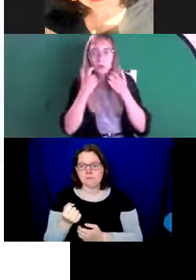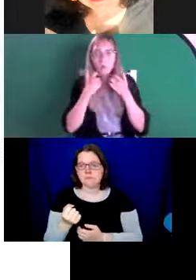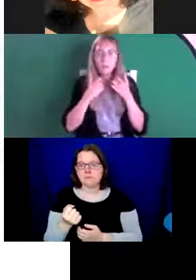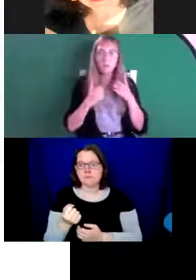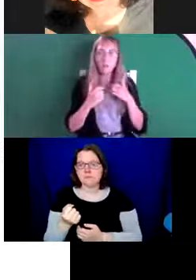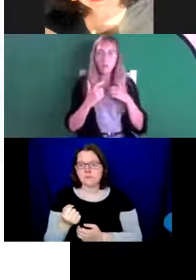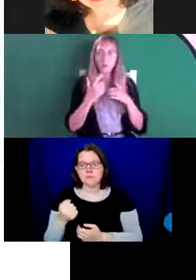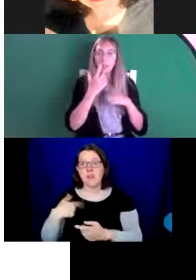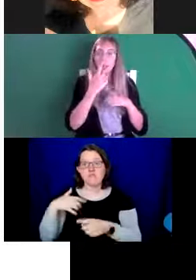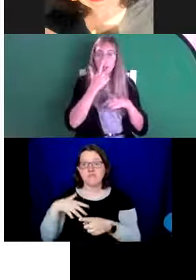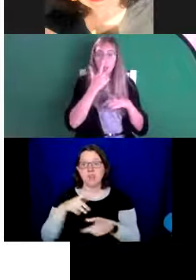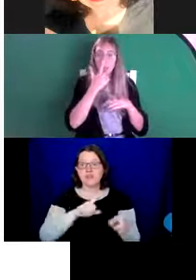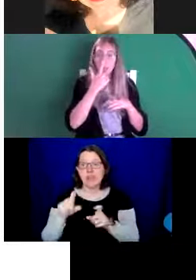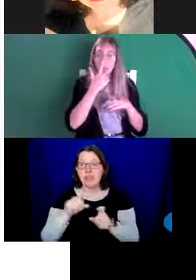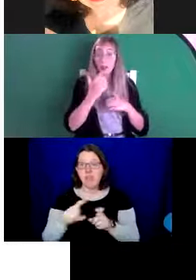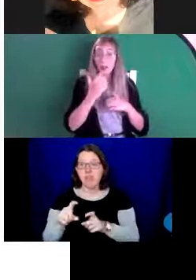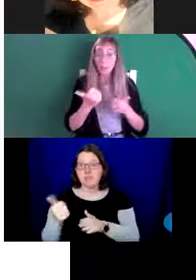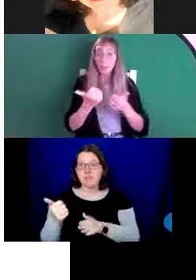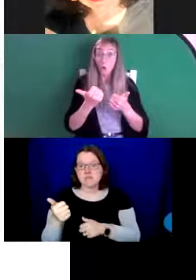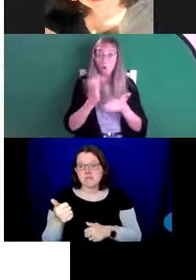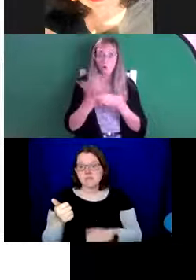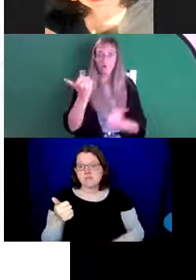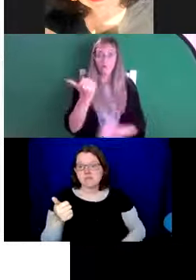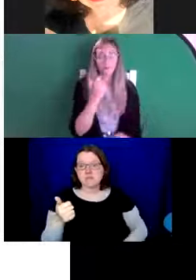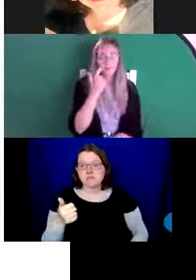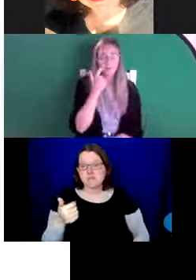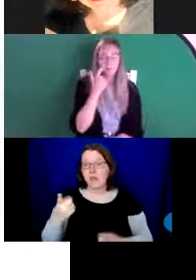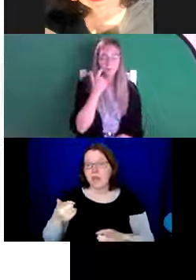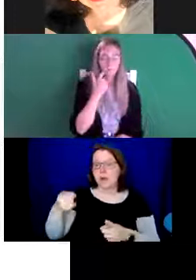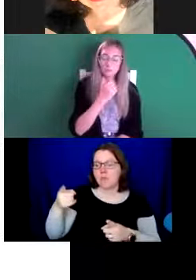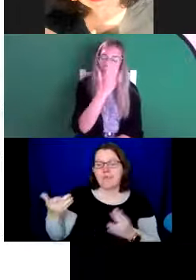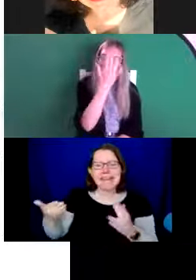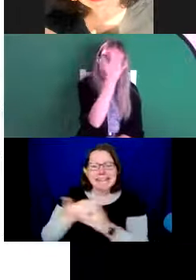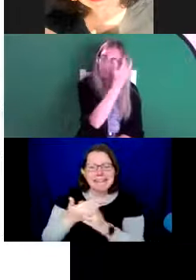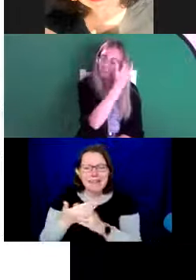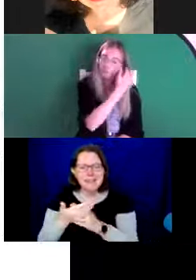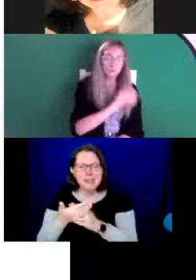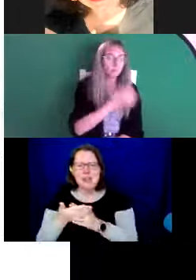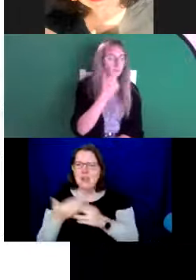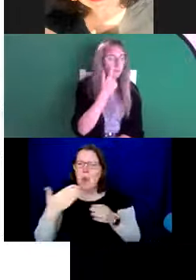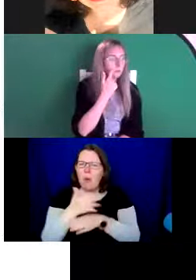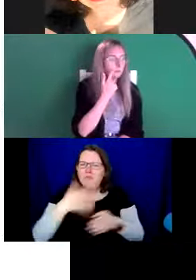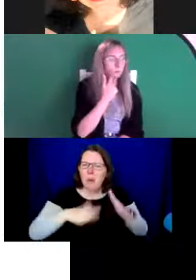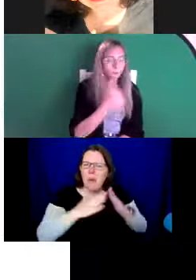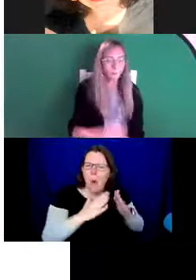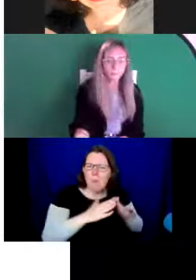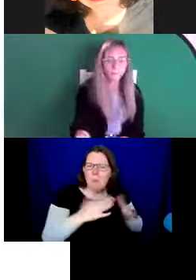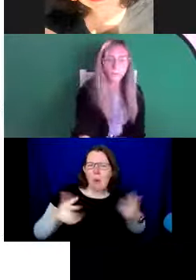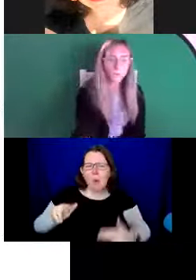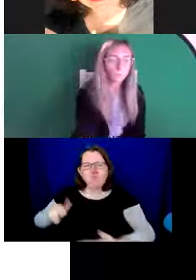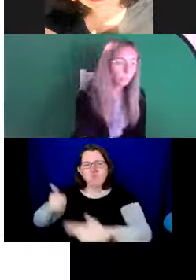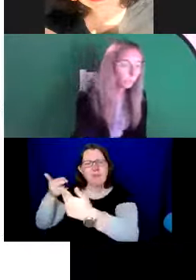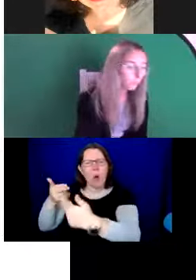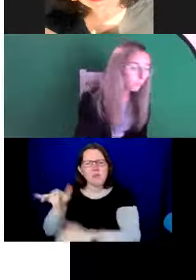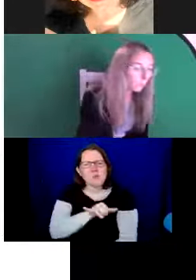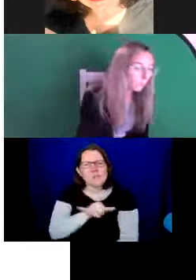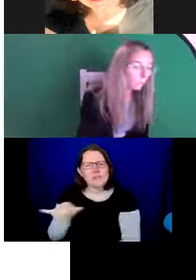can the intervention be done from home or remotely oh that's a great question um